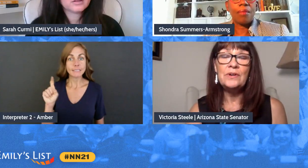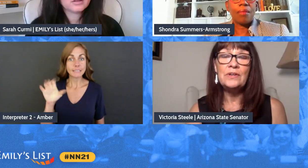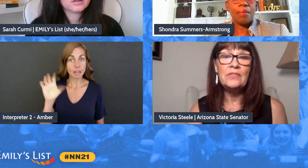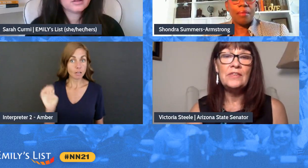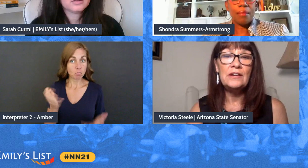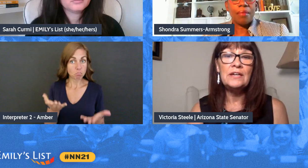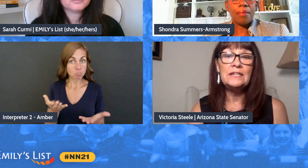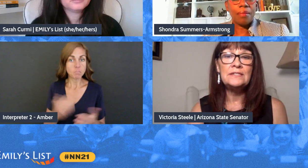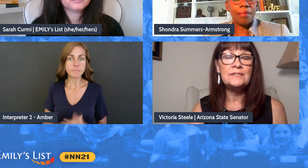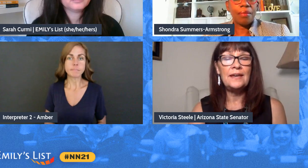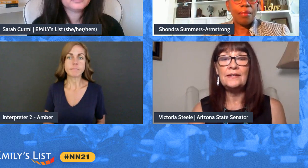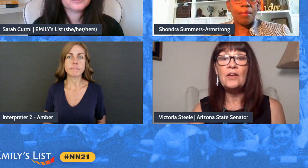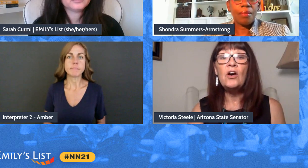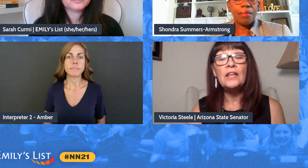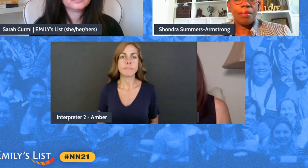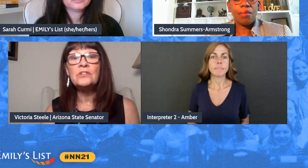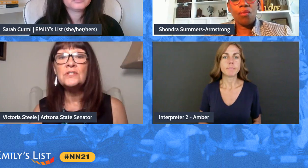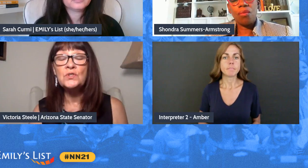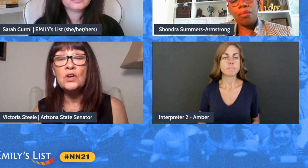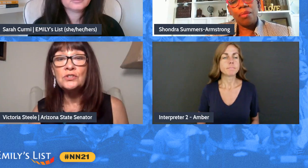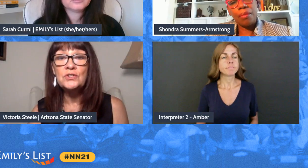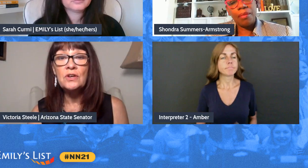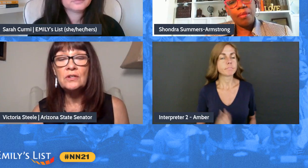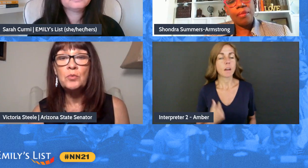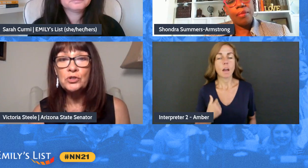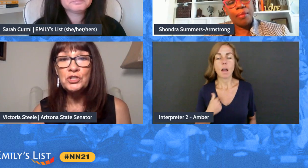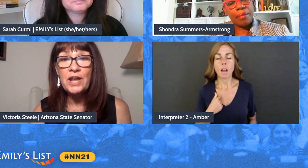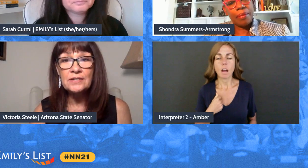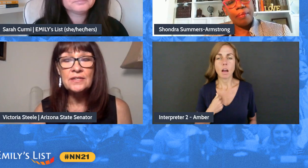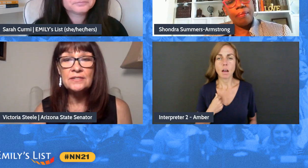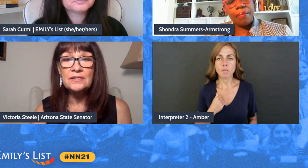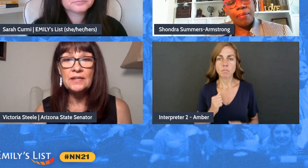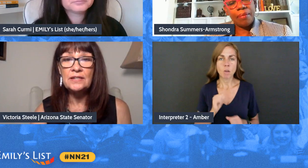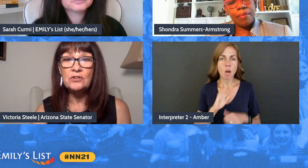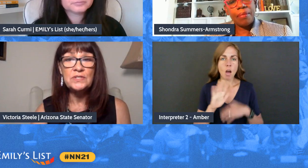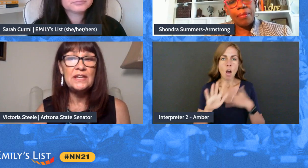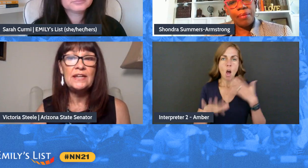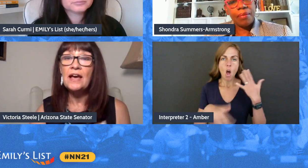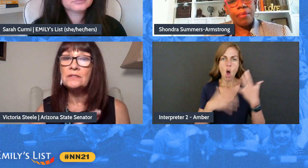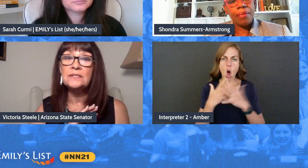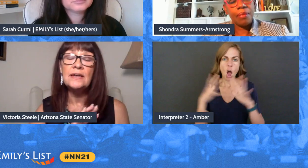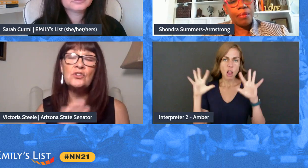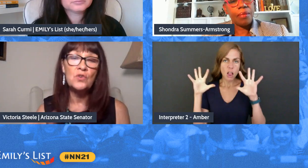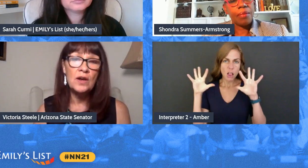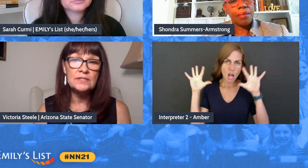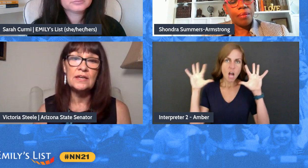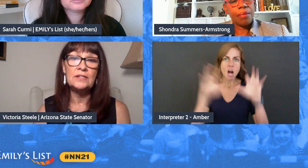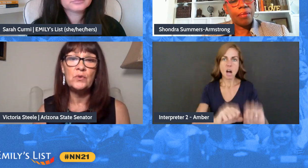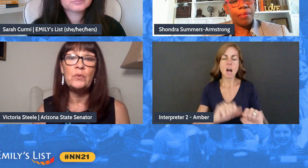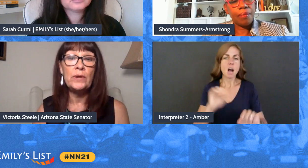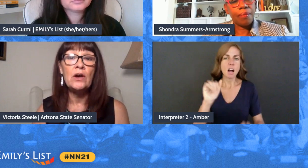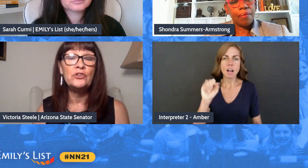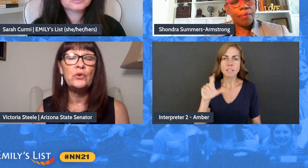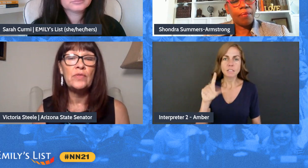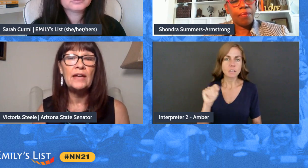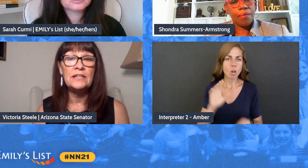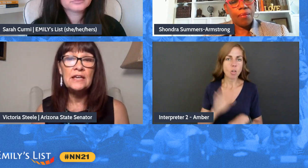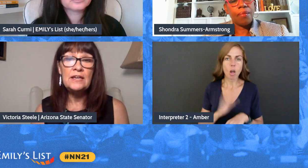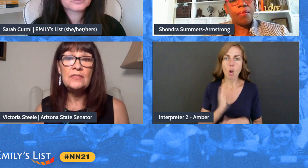Well, there is an all-out assault on abortion access in our state houses across the country. We all know that.